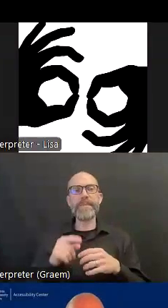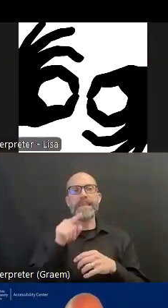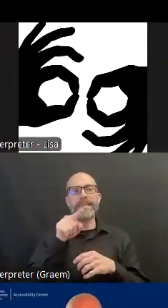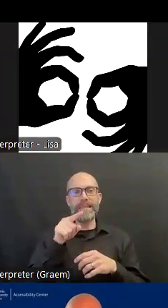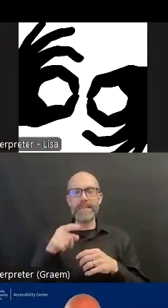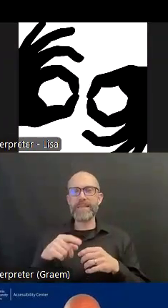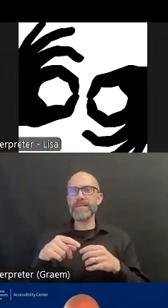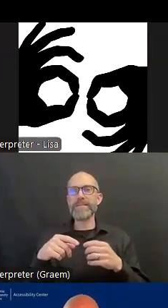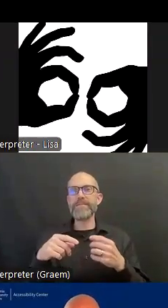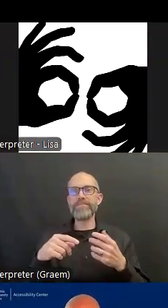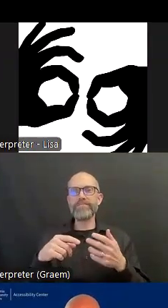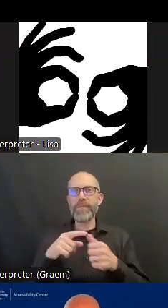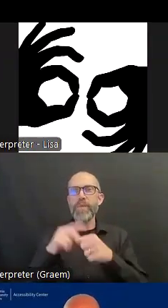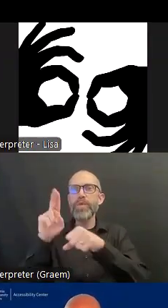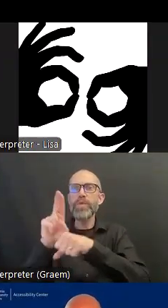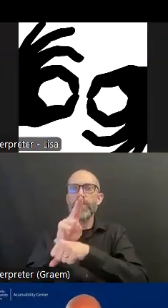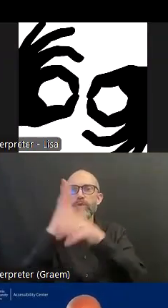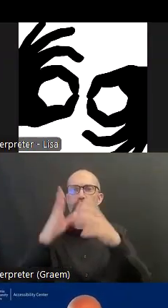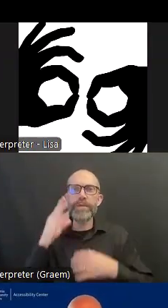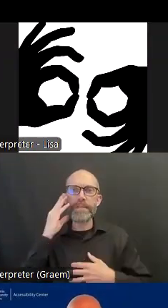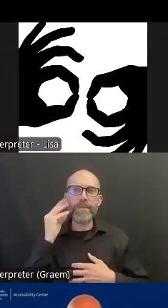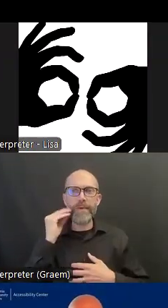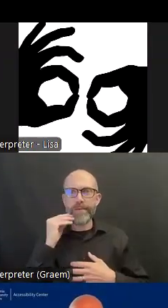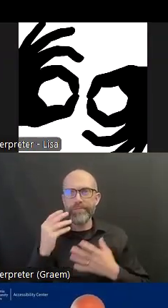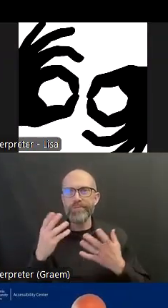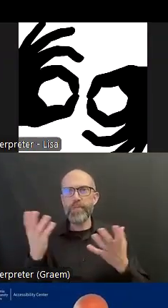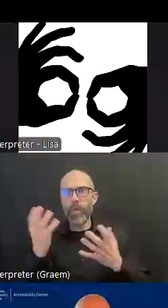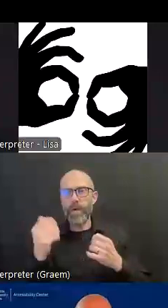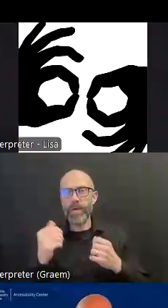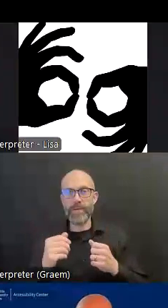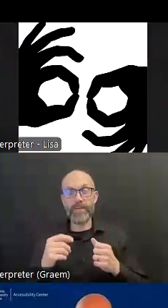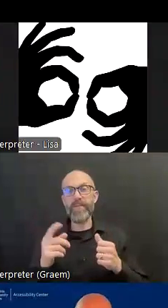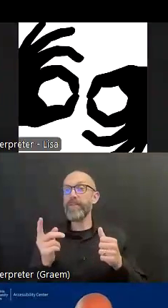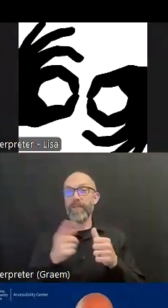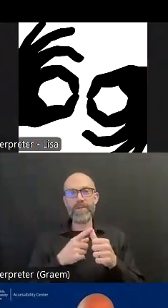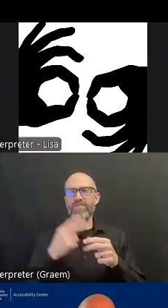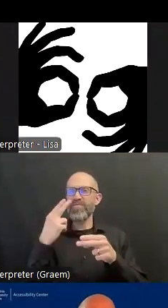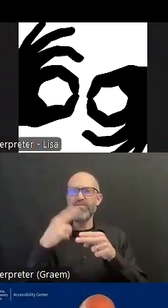What is the user experience likely to be? So the first, and I alluded to this just briefly earlier,